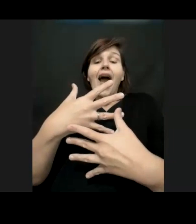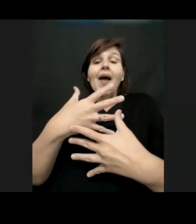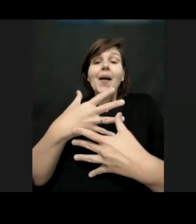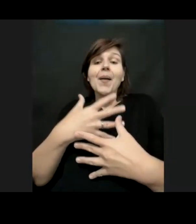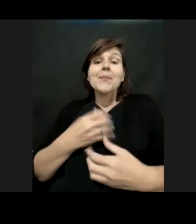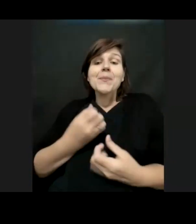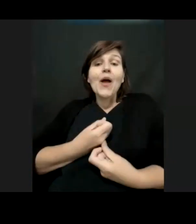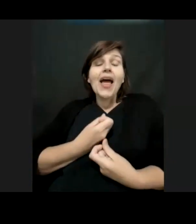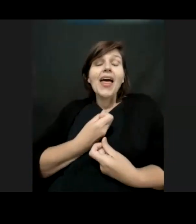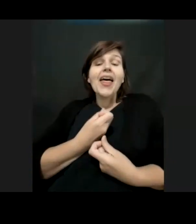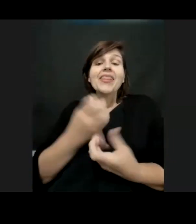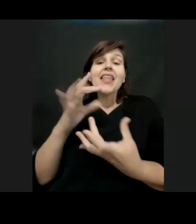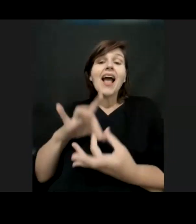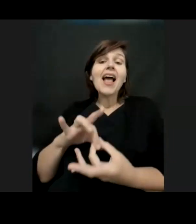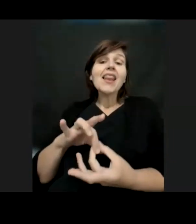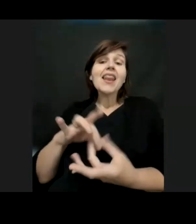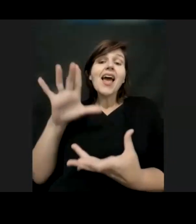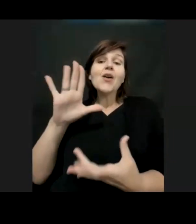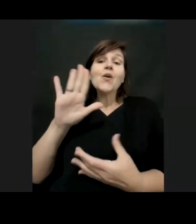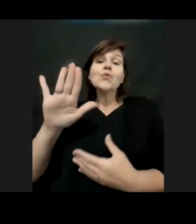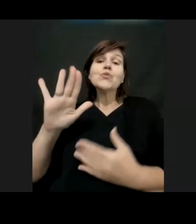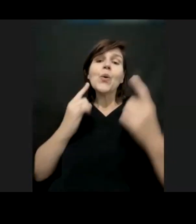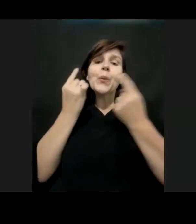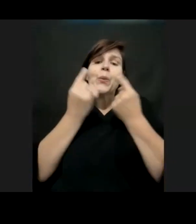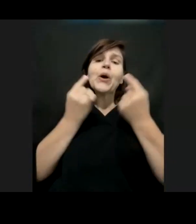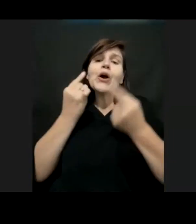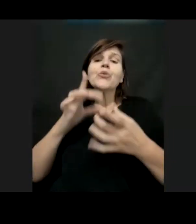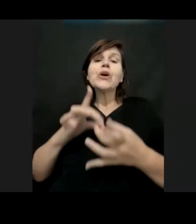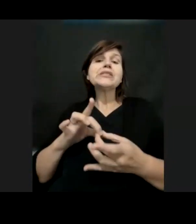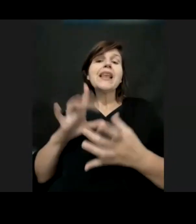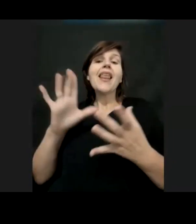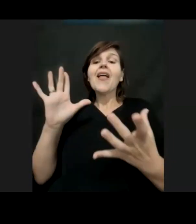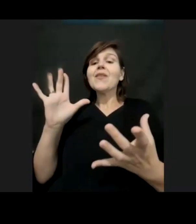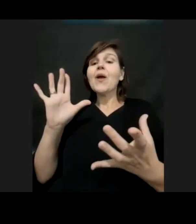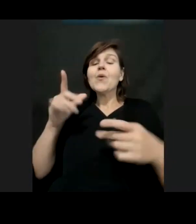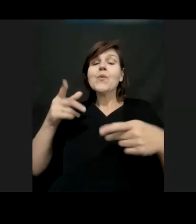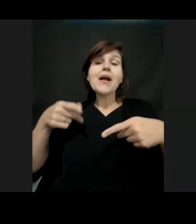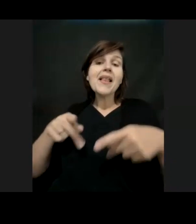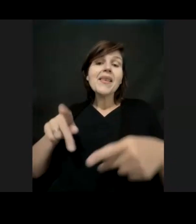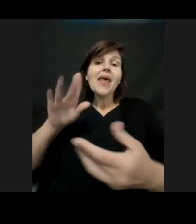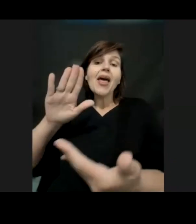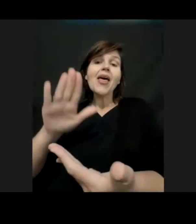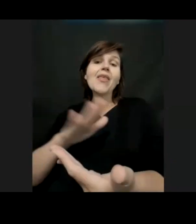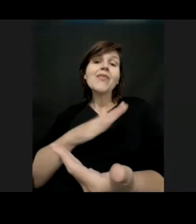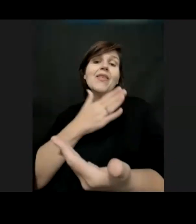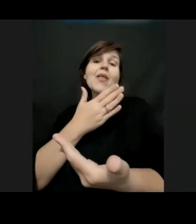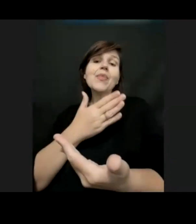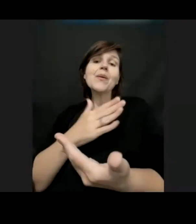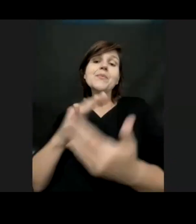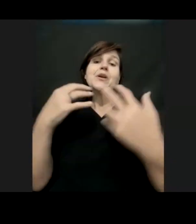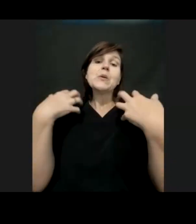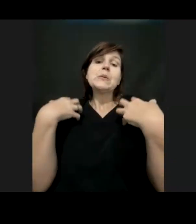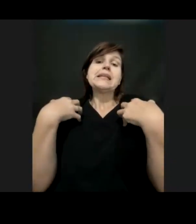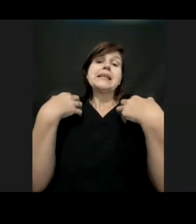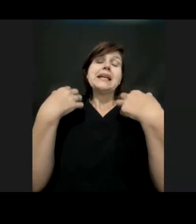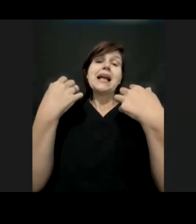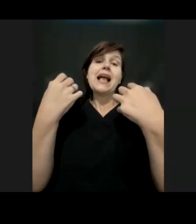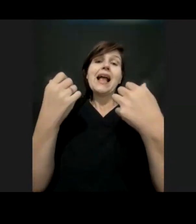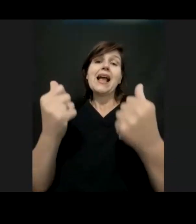in your soul And let the music heal and make you whole ∂ ∂ Whoop-a-dee-doo!